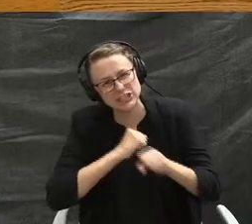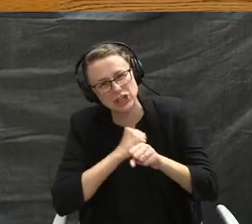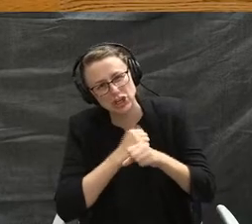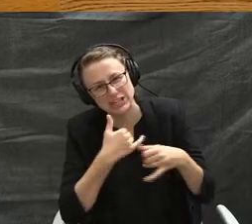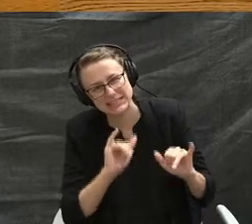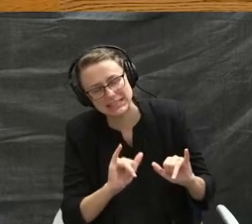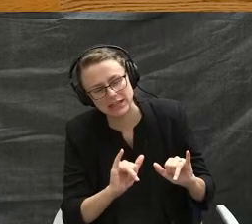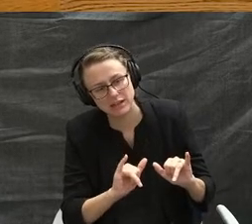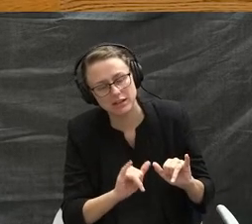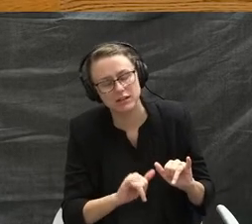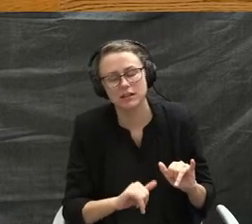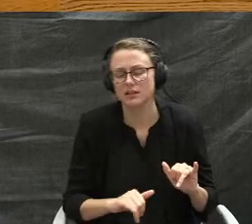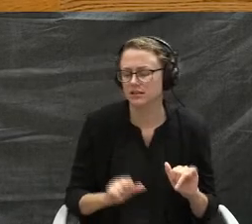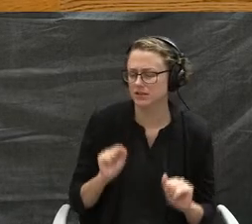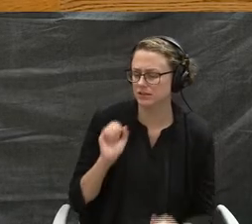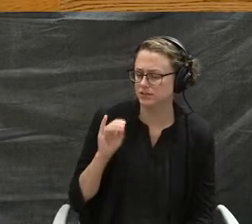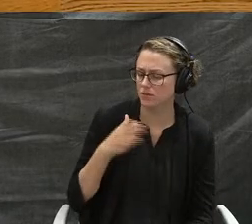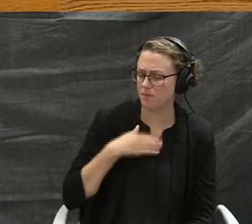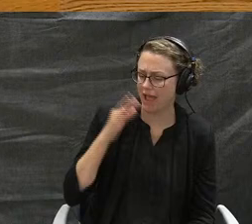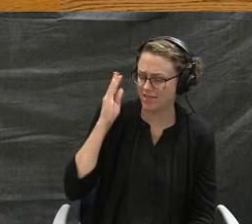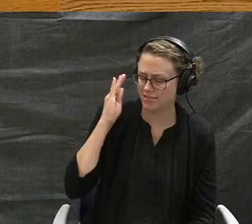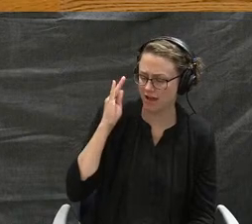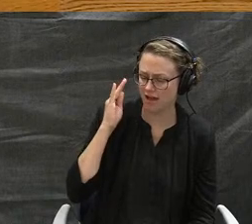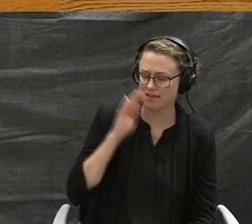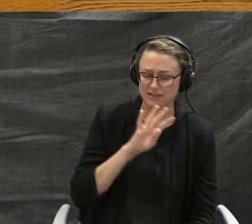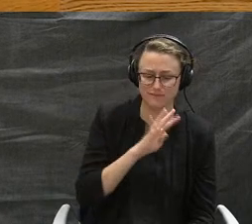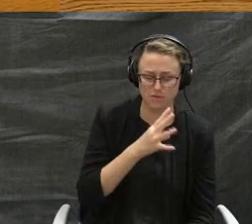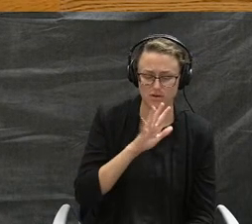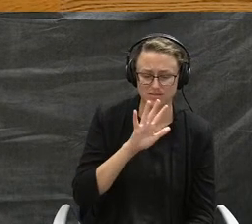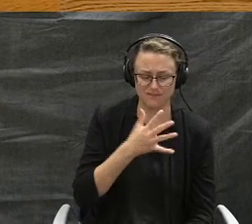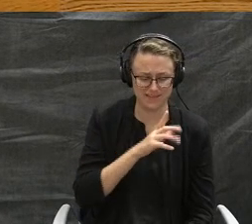My thought is moving those 4th and 5th grade students and staff